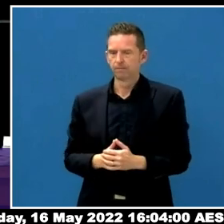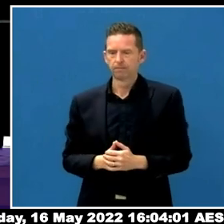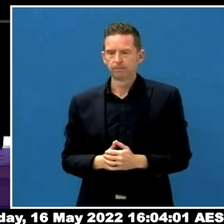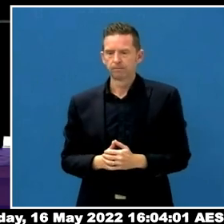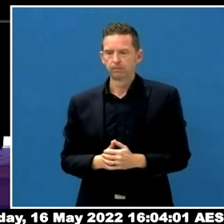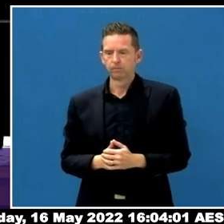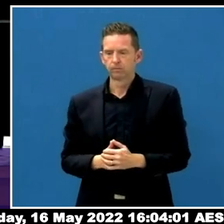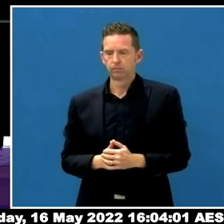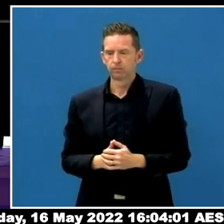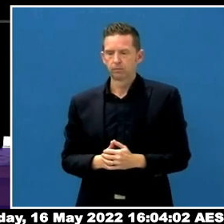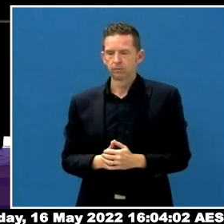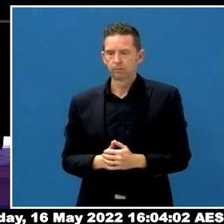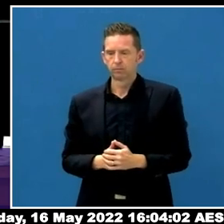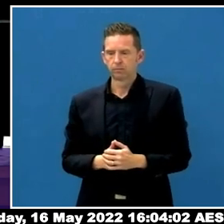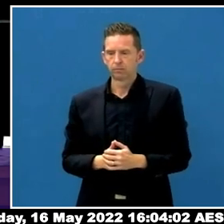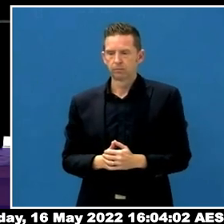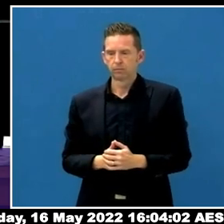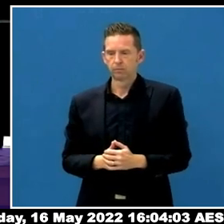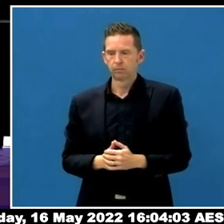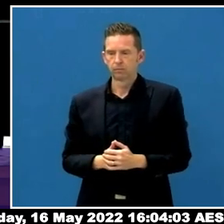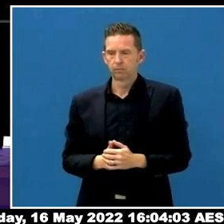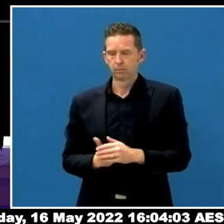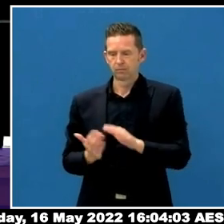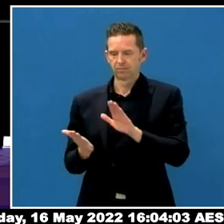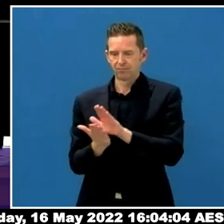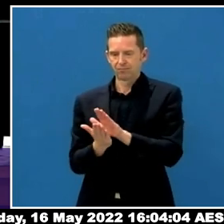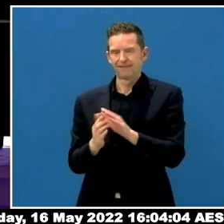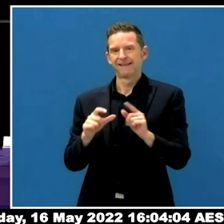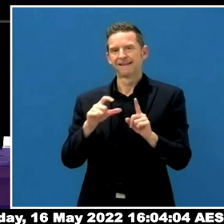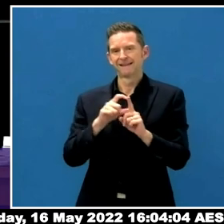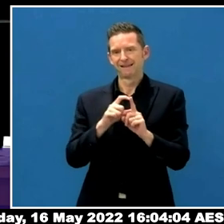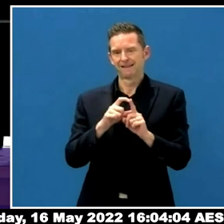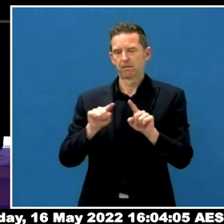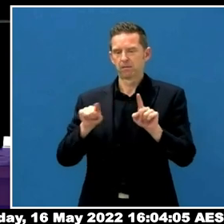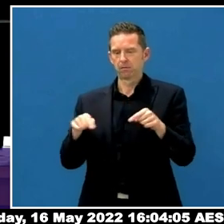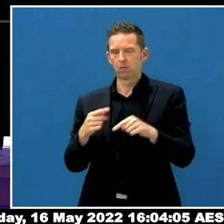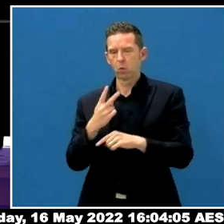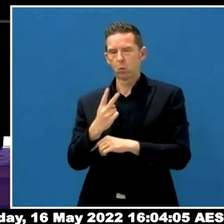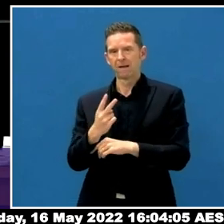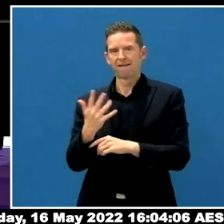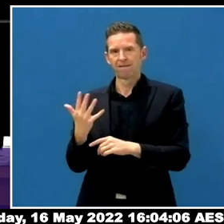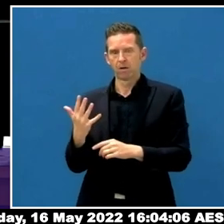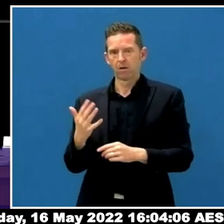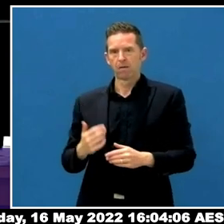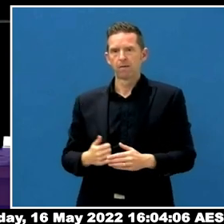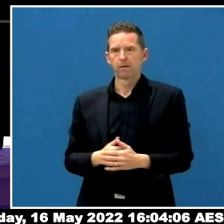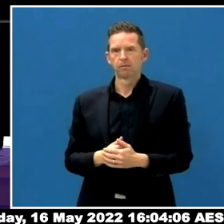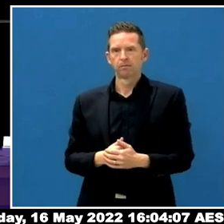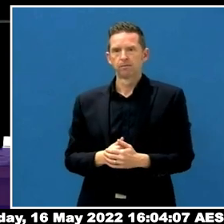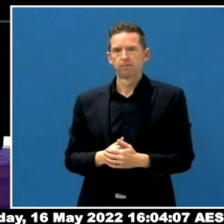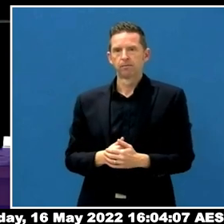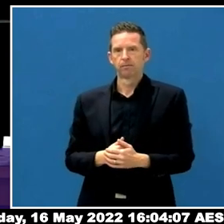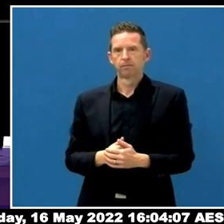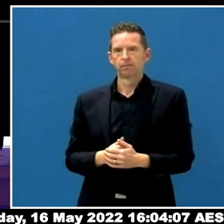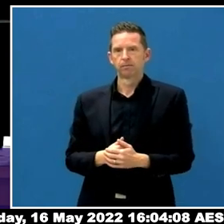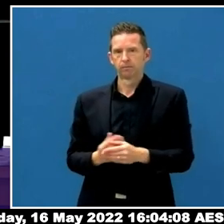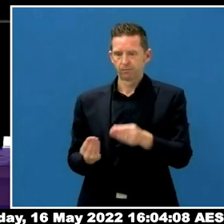hearing bundle D, tab 25. It's an Afford document. I'll just ask for a copy to be provided to you, and it's only the front page 1 of 13